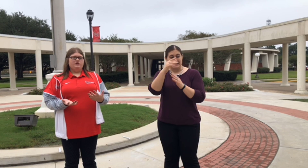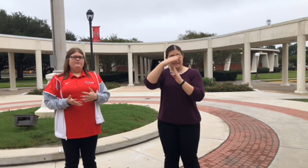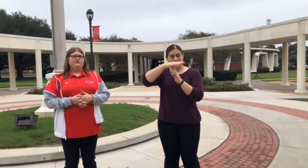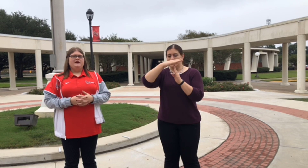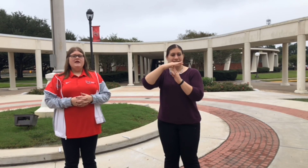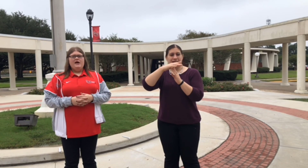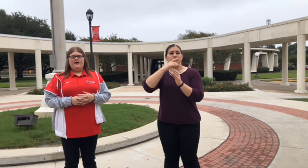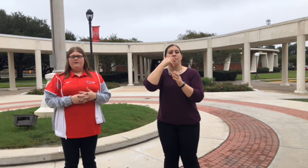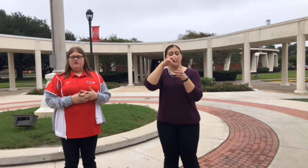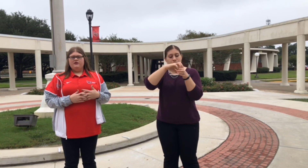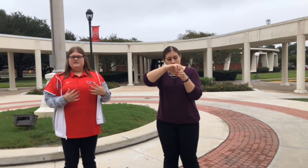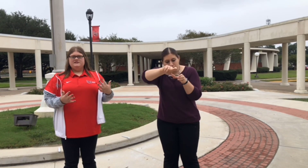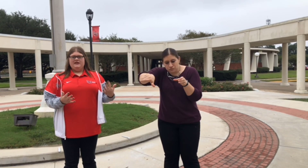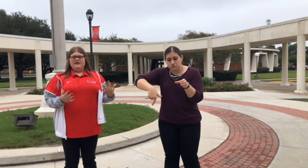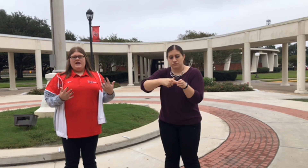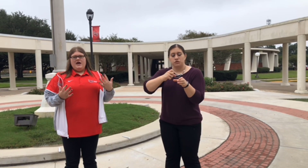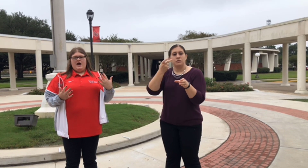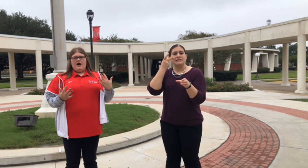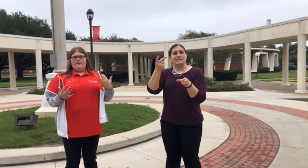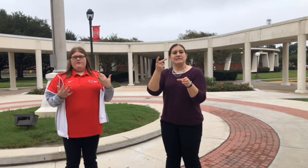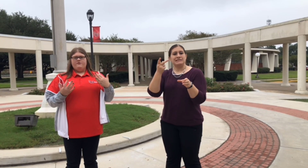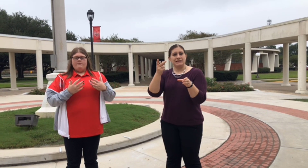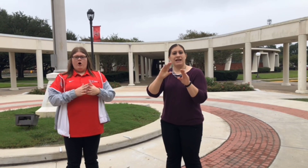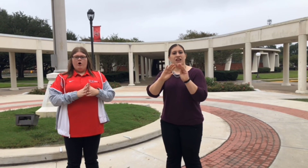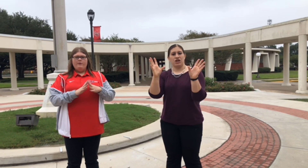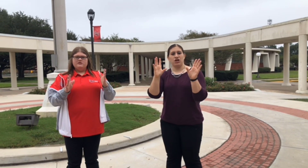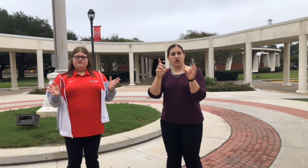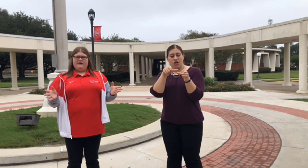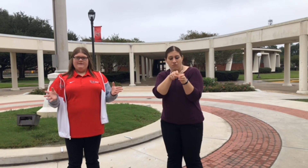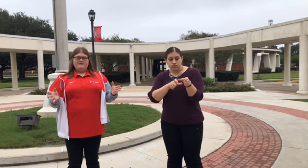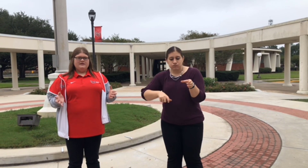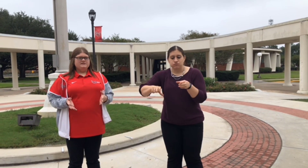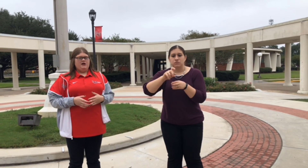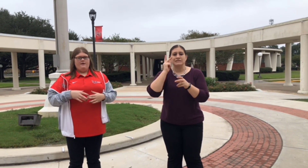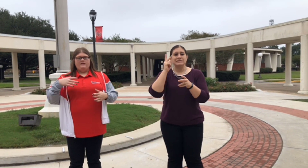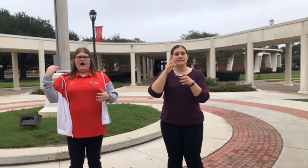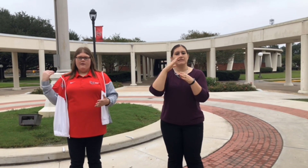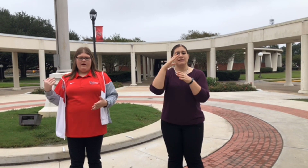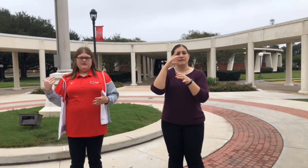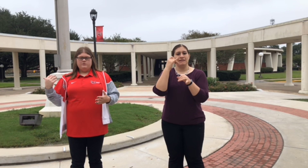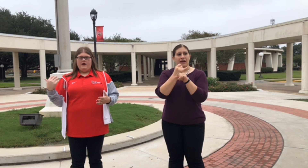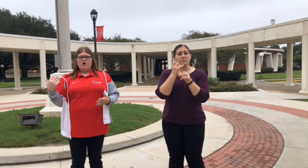building that way you could see it from all parts of campus...the highway, as well...